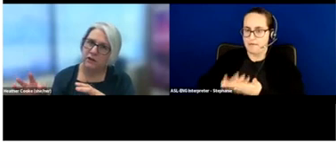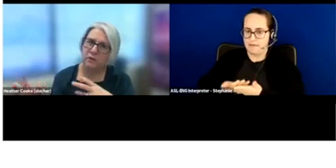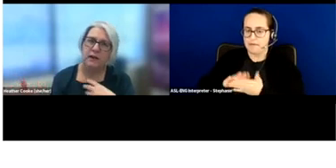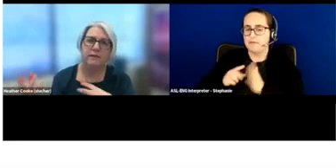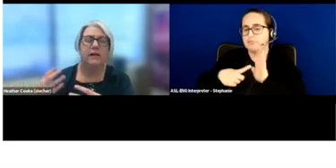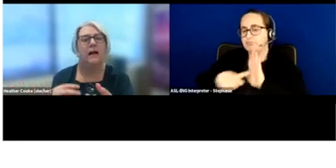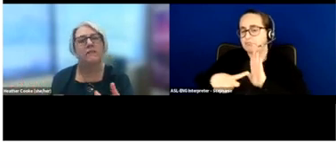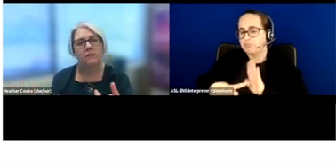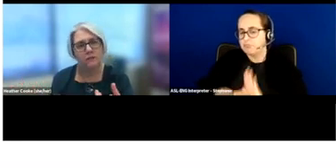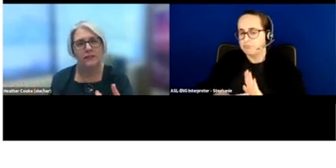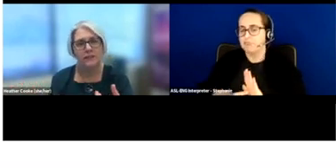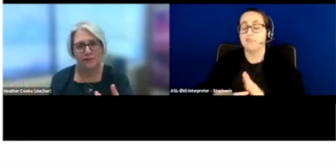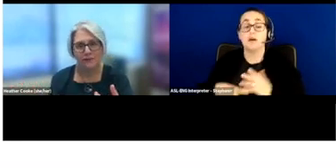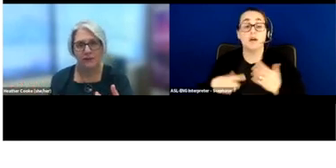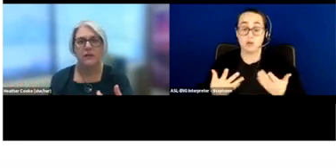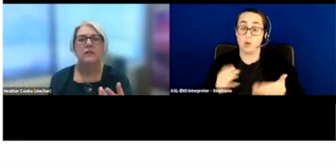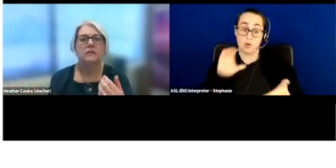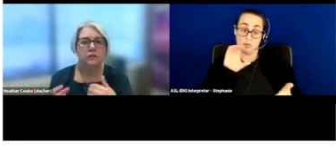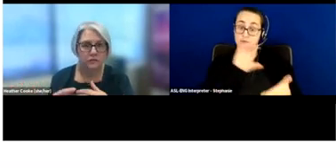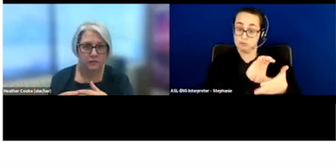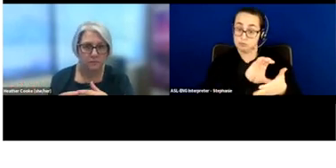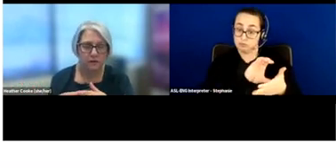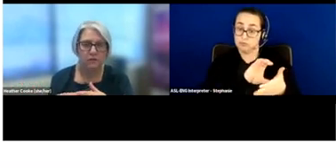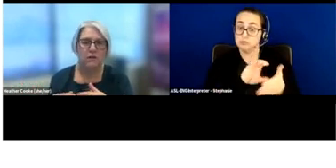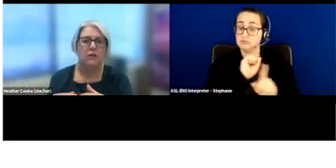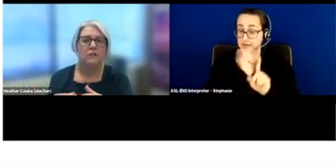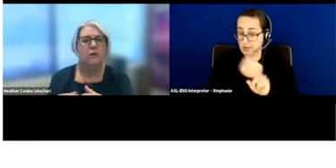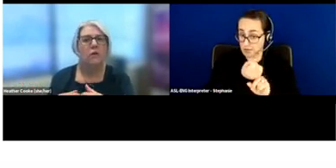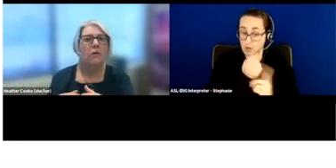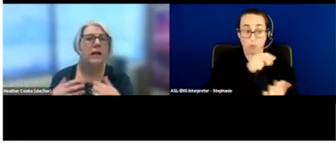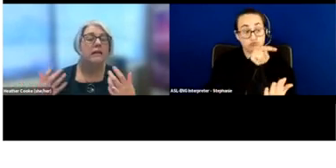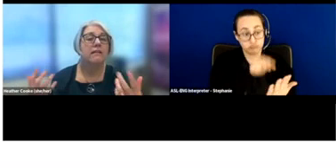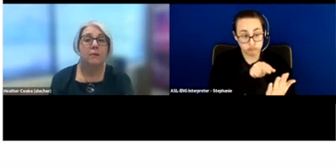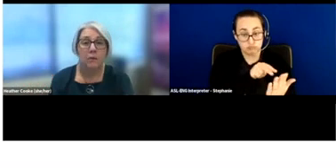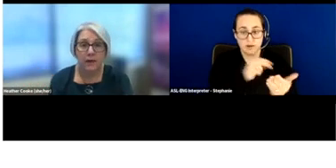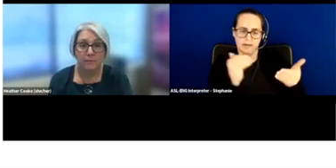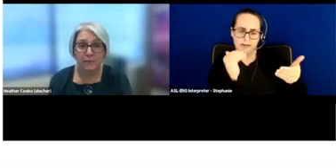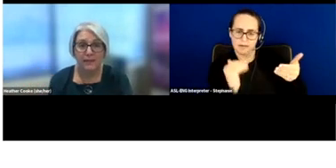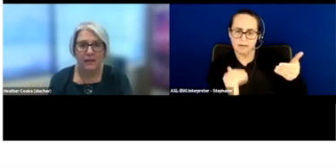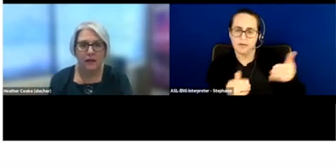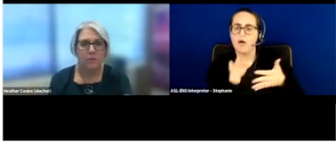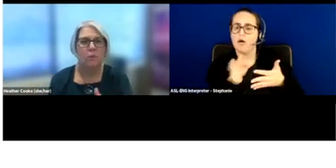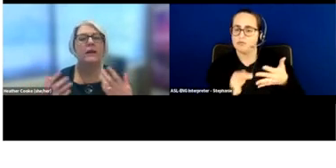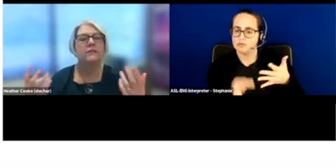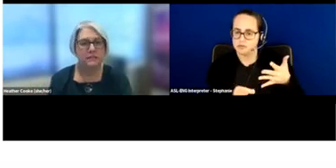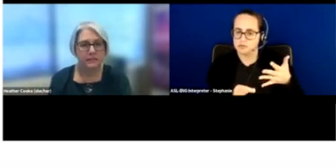present this scenario and then we ask the toolkit user to choose a response. So an example might be whenever Stephen calls